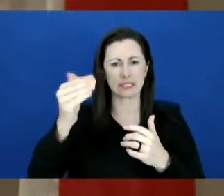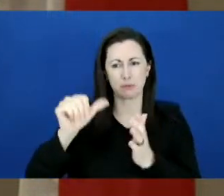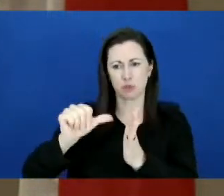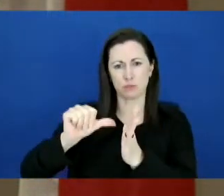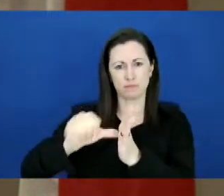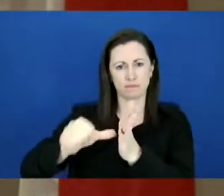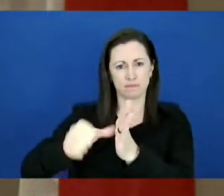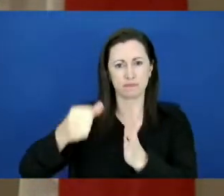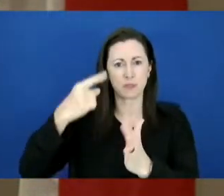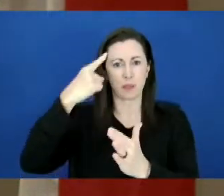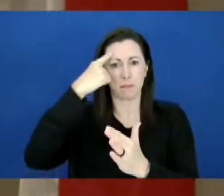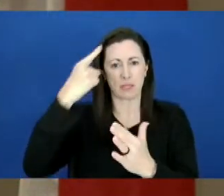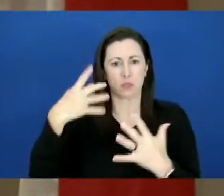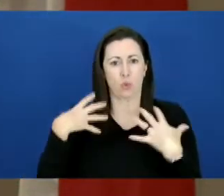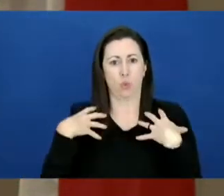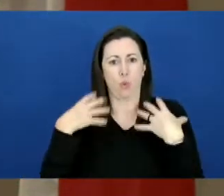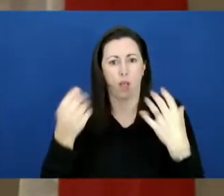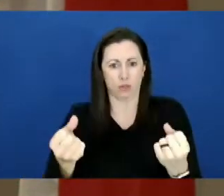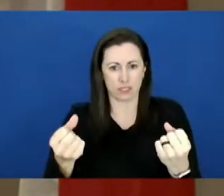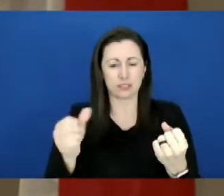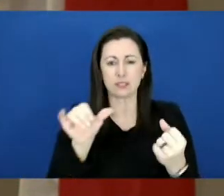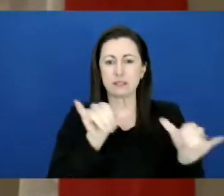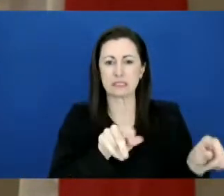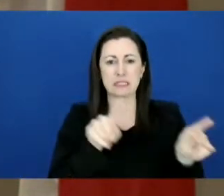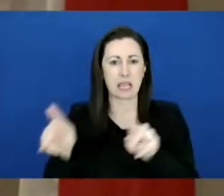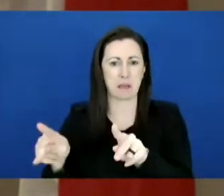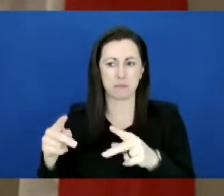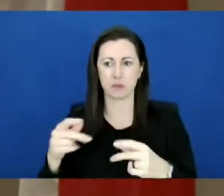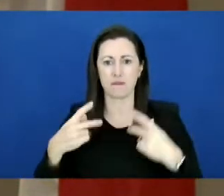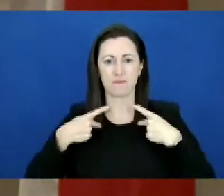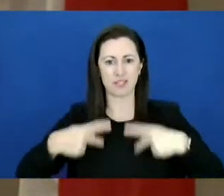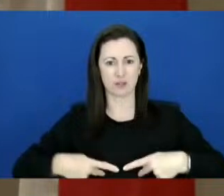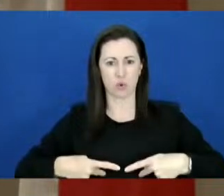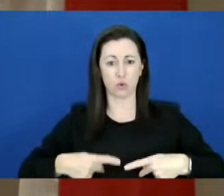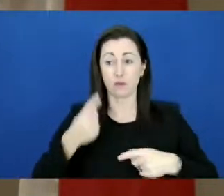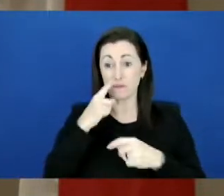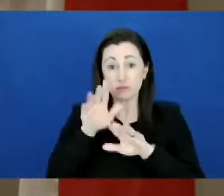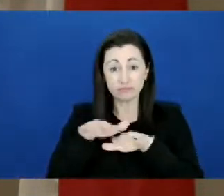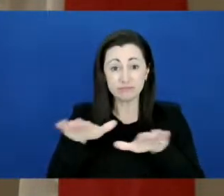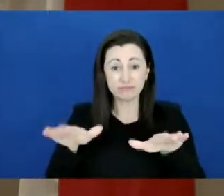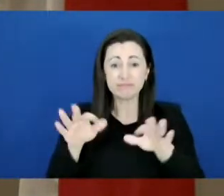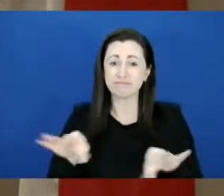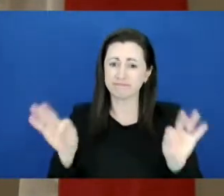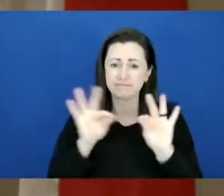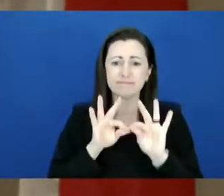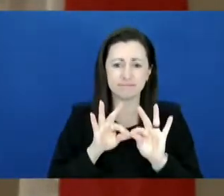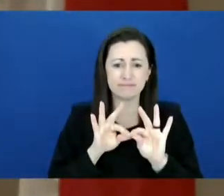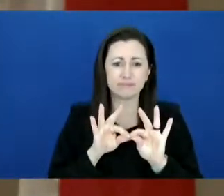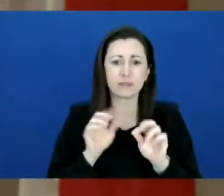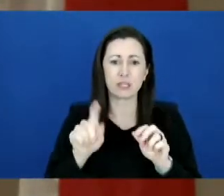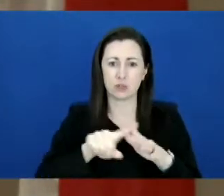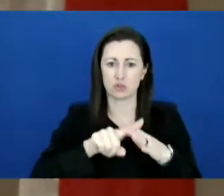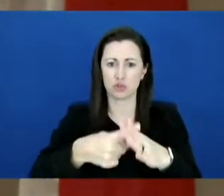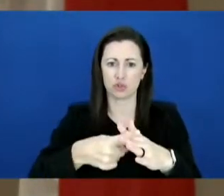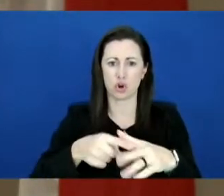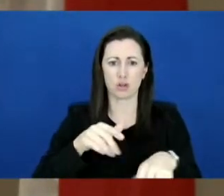TO ME IT'S TROUBLING THAT WE DON'T PUT AS MUCH EMPHASIS ON